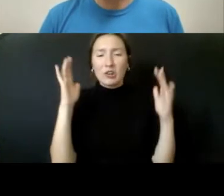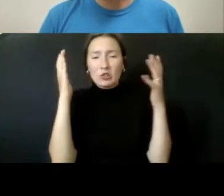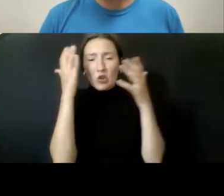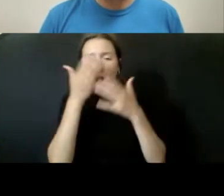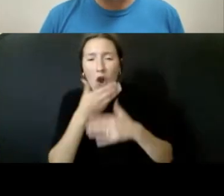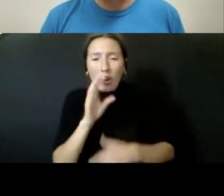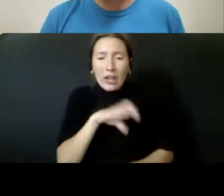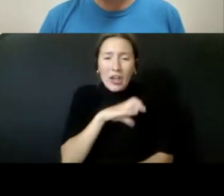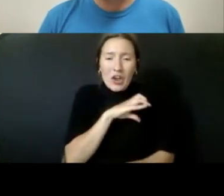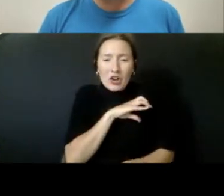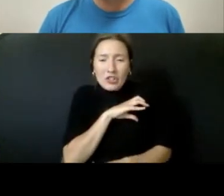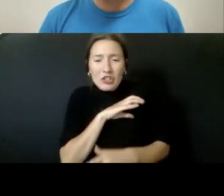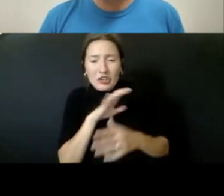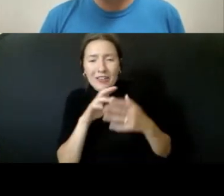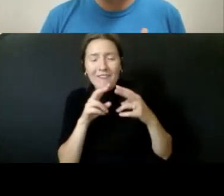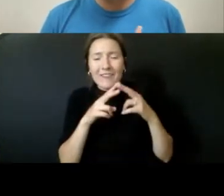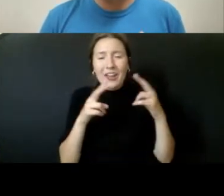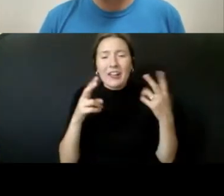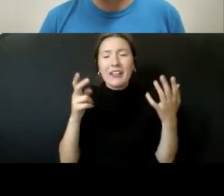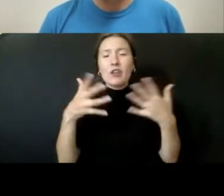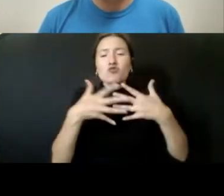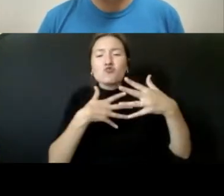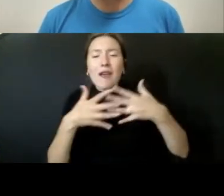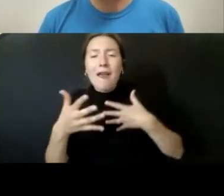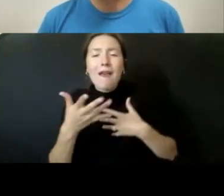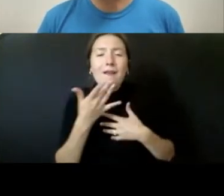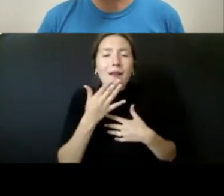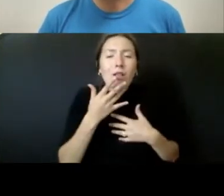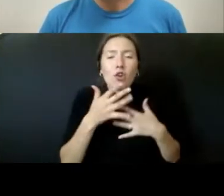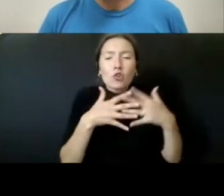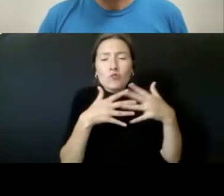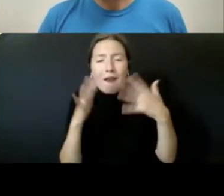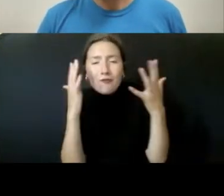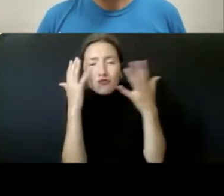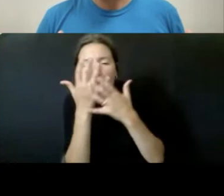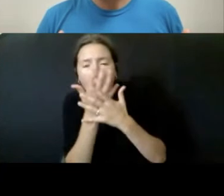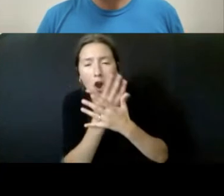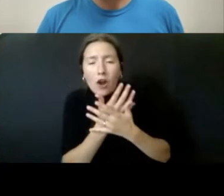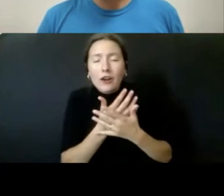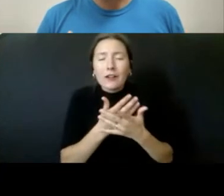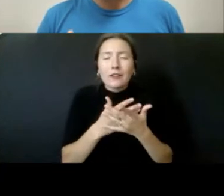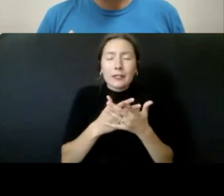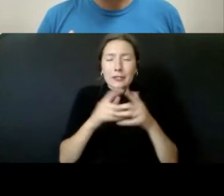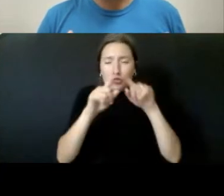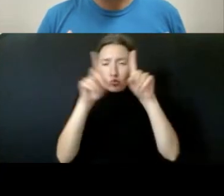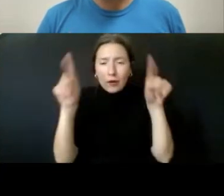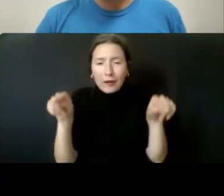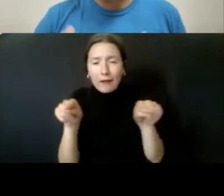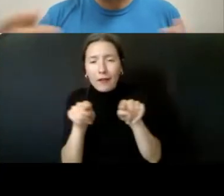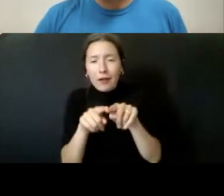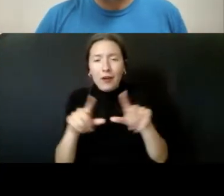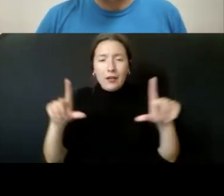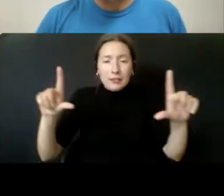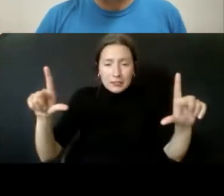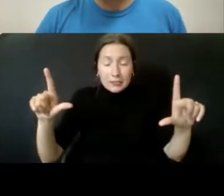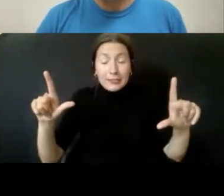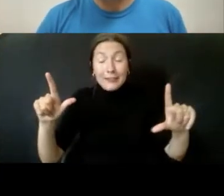and we um we built this entire course and it was a compliance course within our organization we built